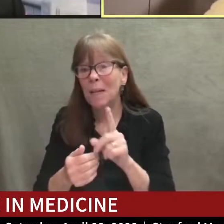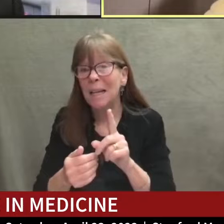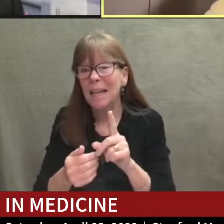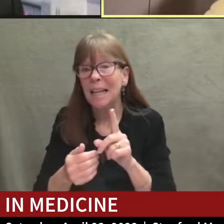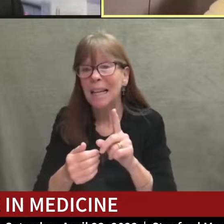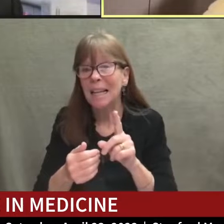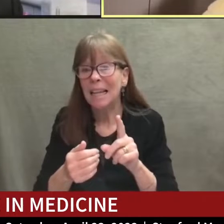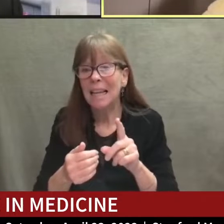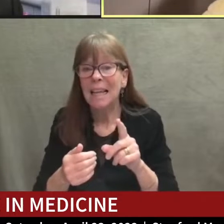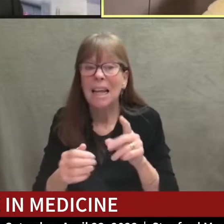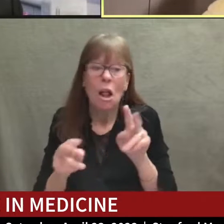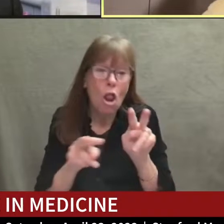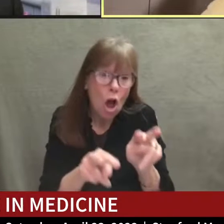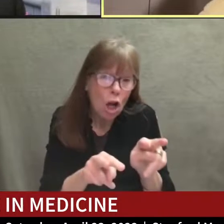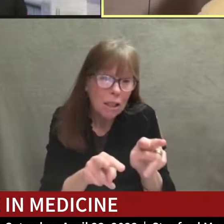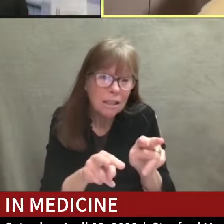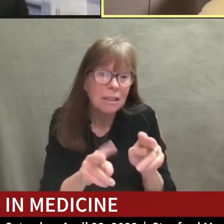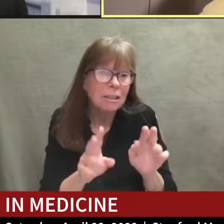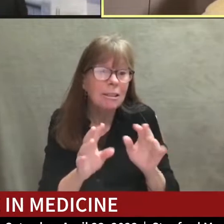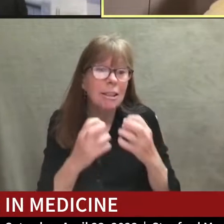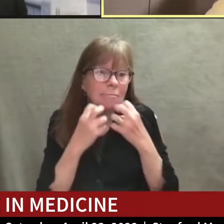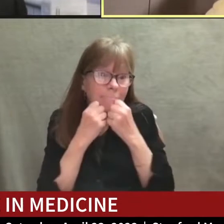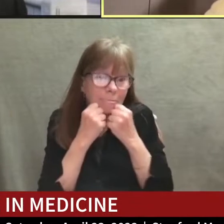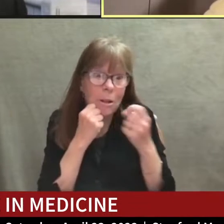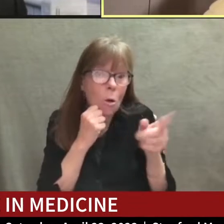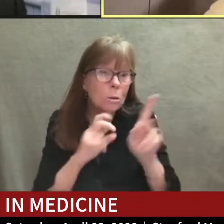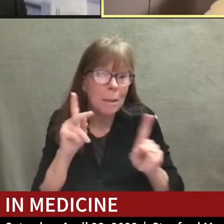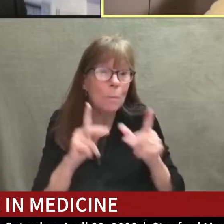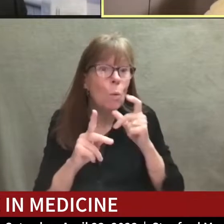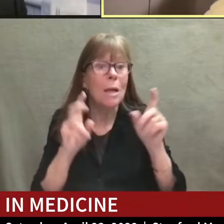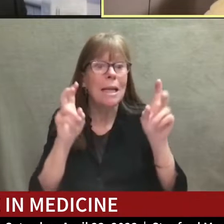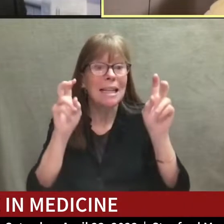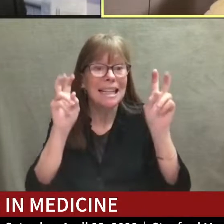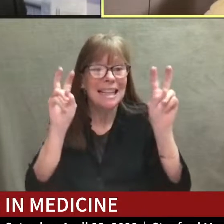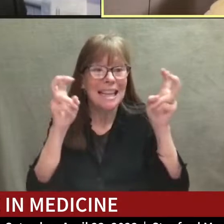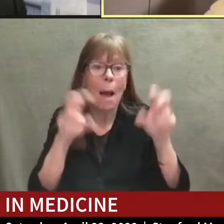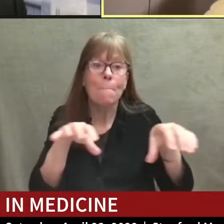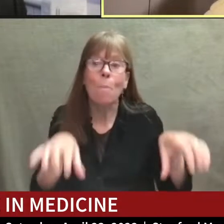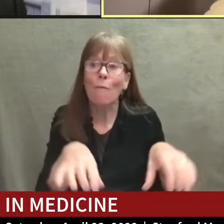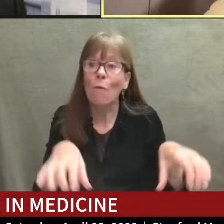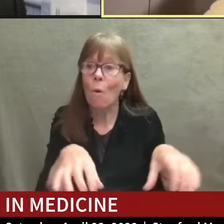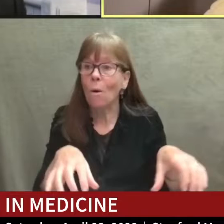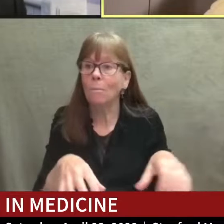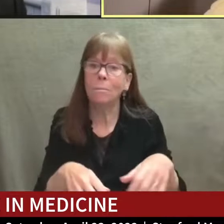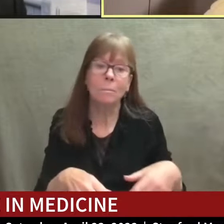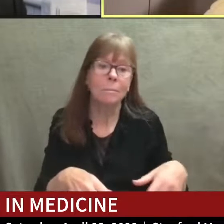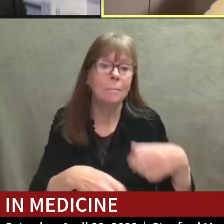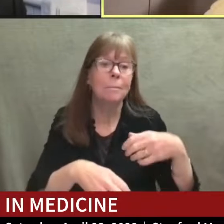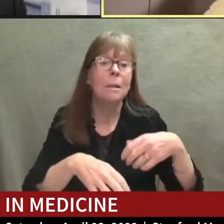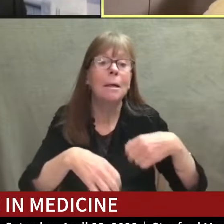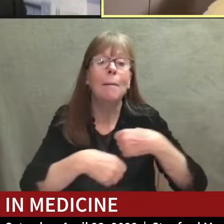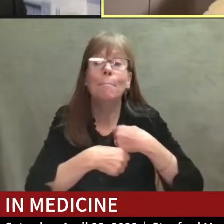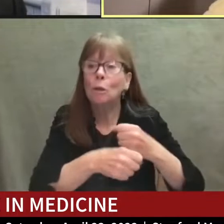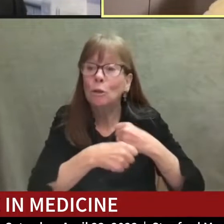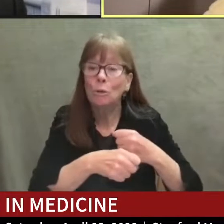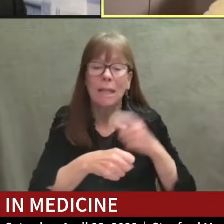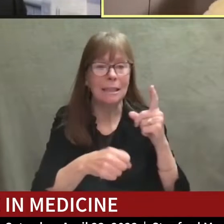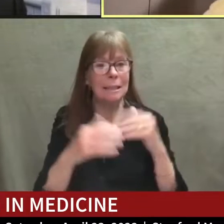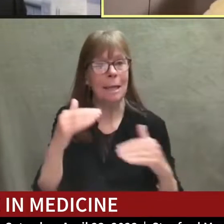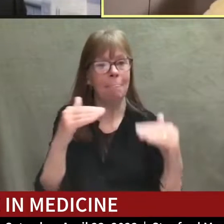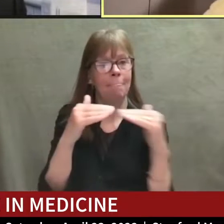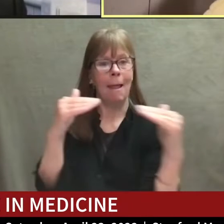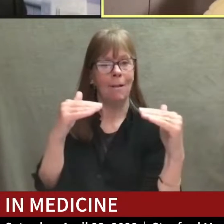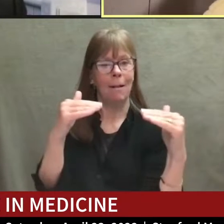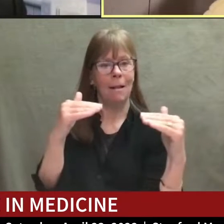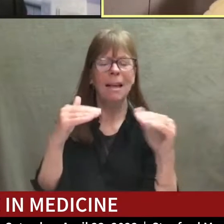actually perform and produce at a certain level, right? This sense of elite education